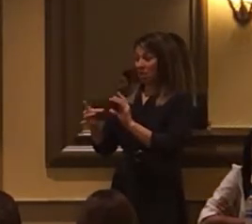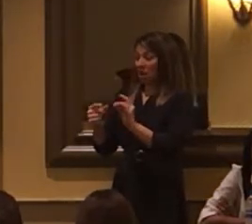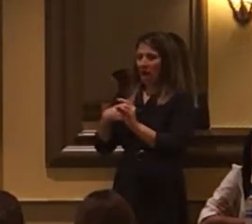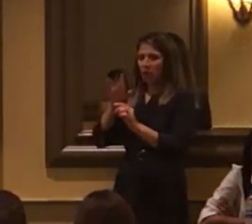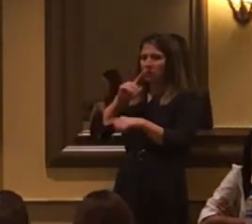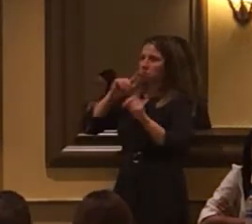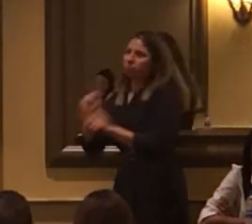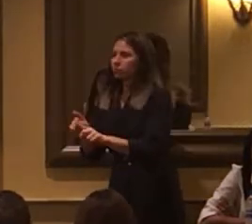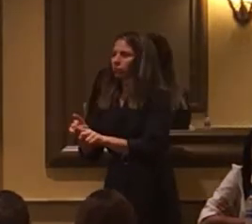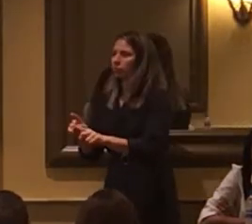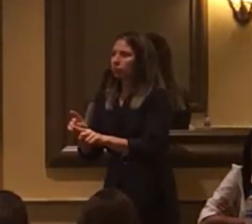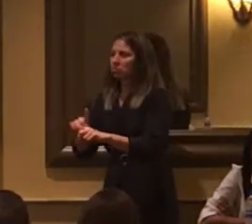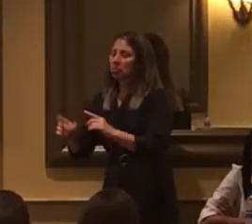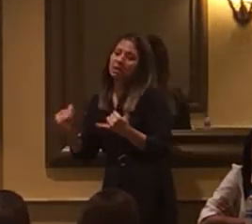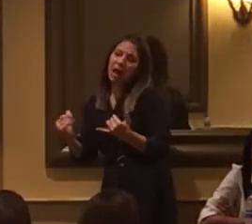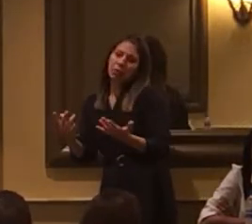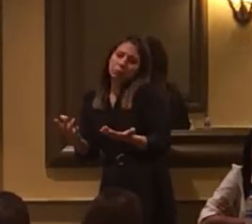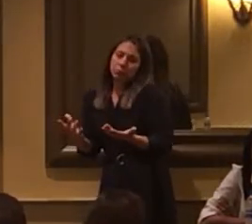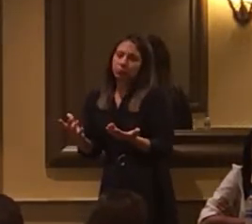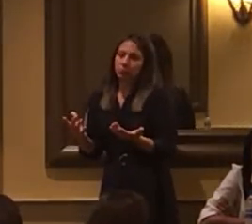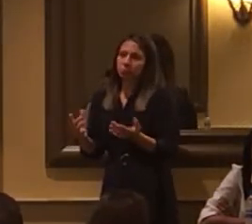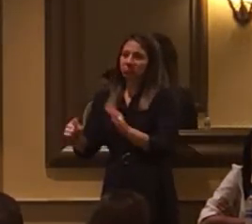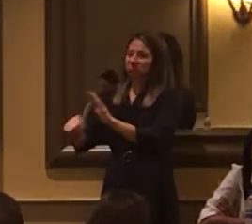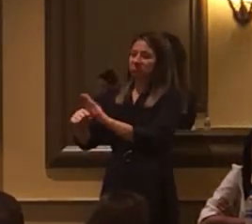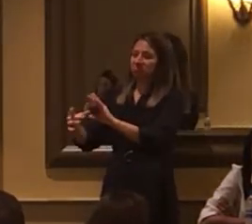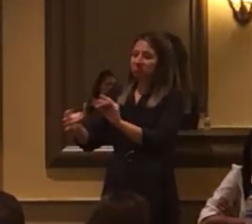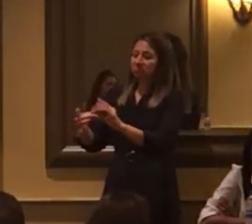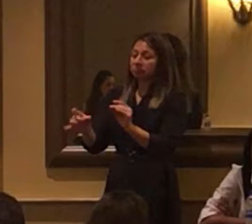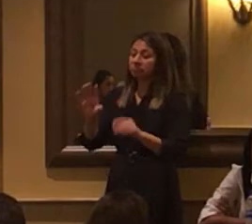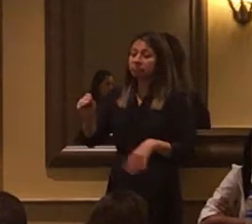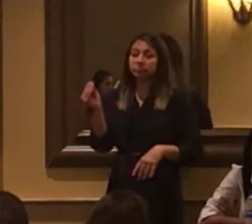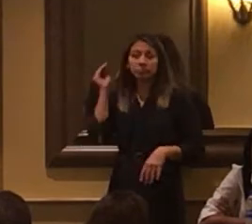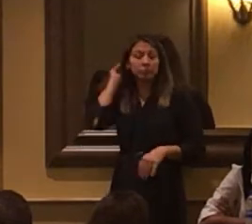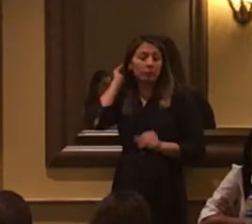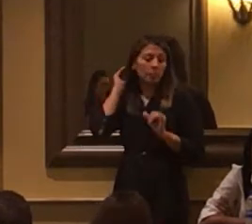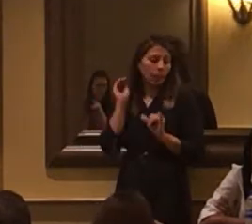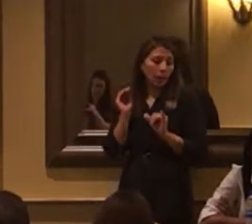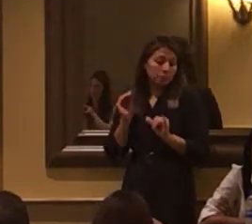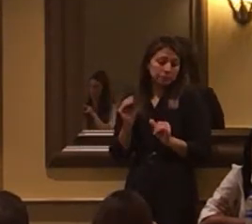But now I would just, you know, take that into line .